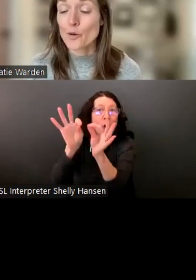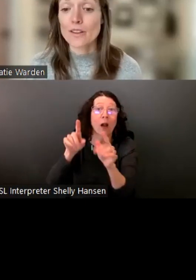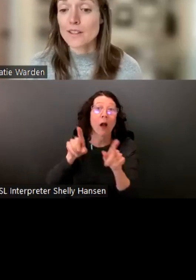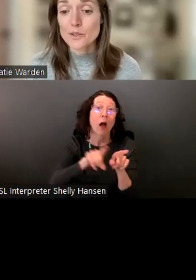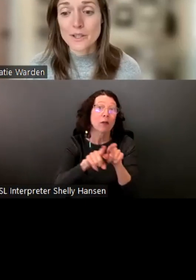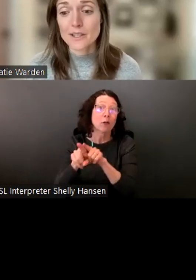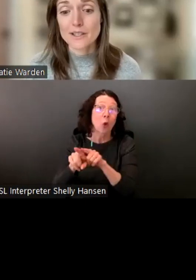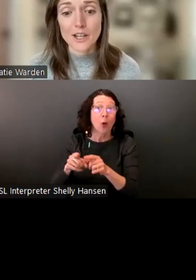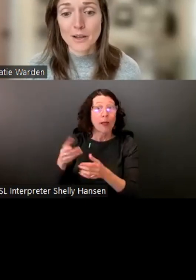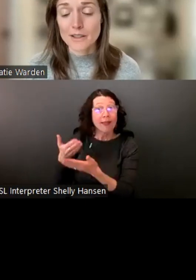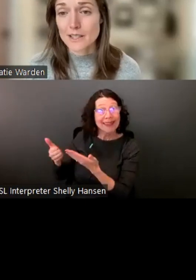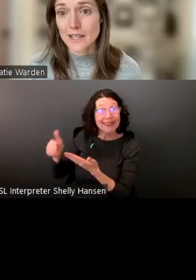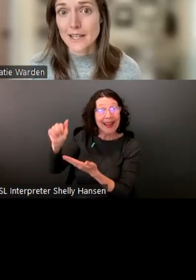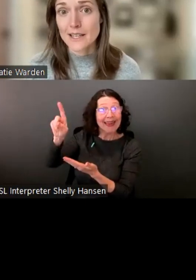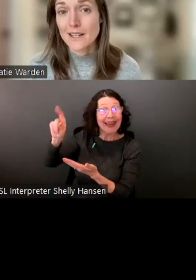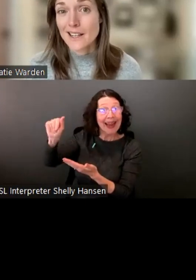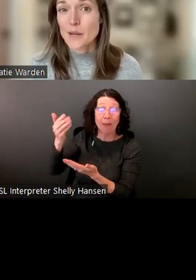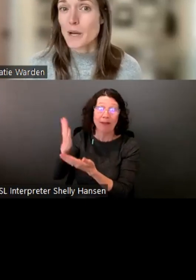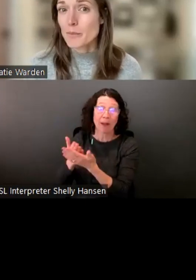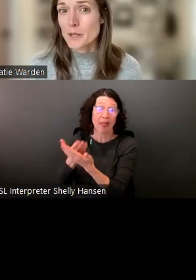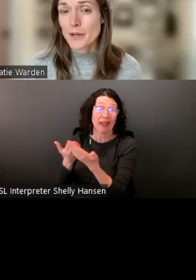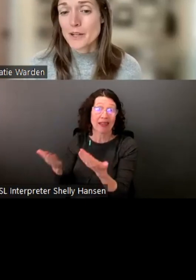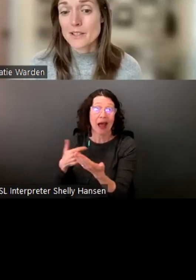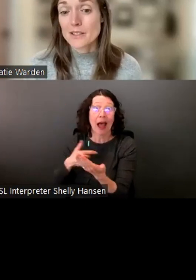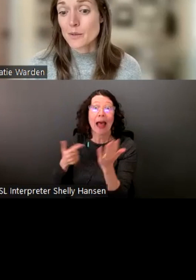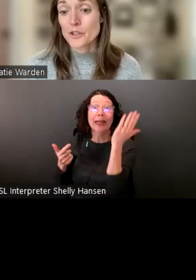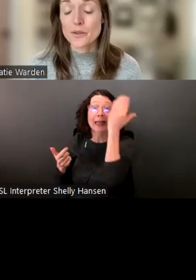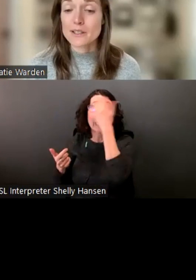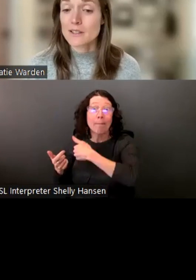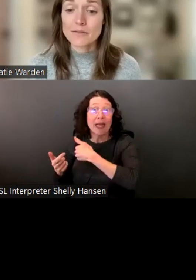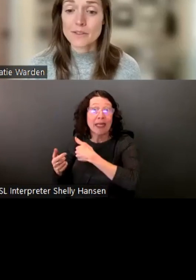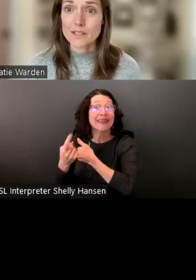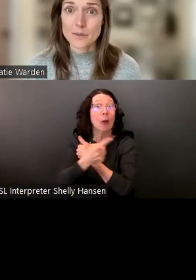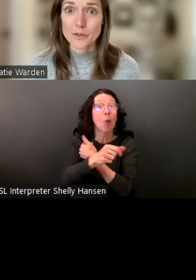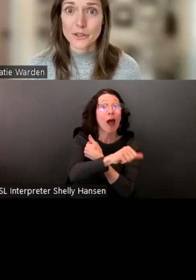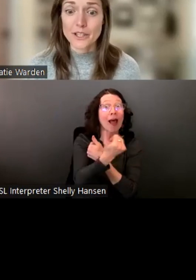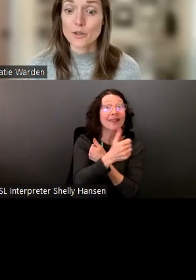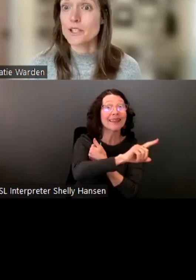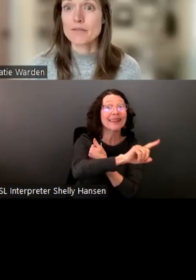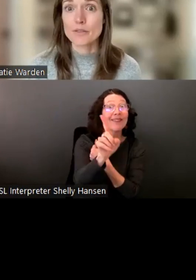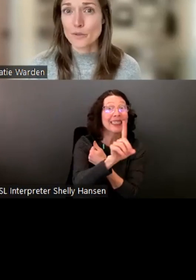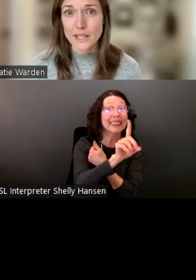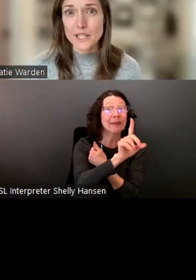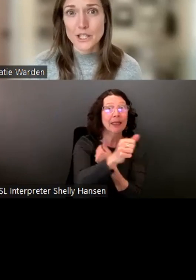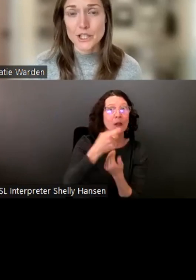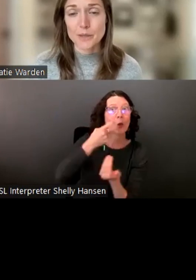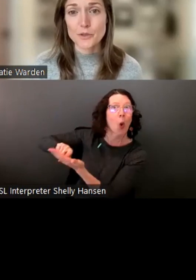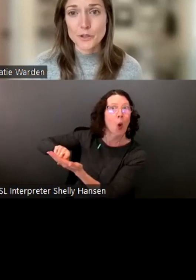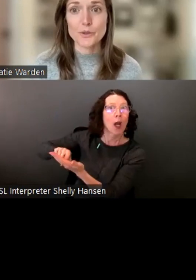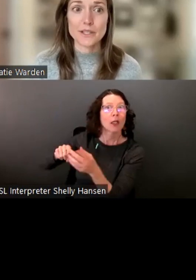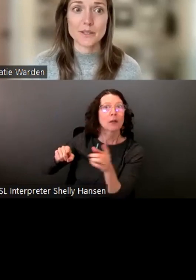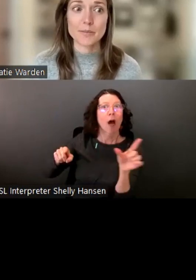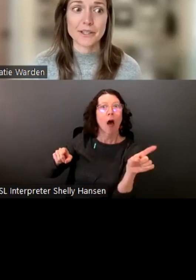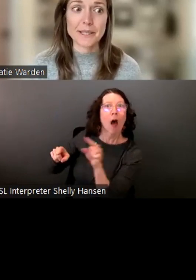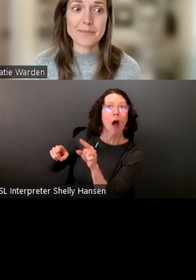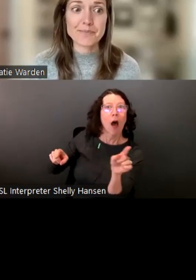or the things we're gonna talk about today that might be apparent to someone who has a different disability or a different relationship to disability.